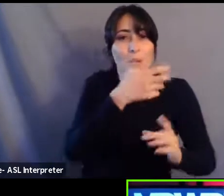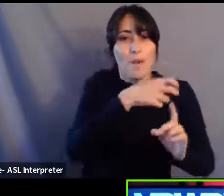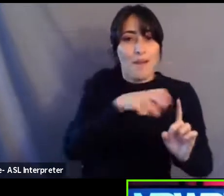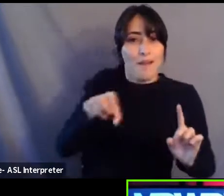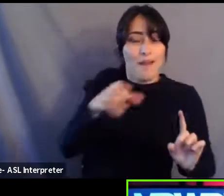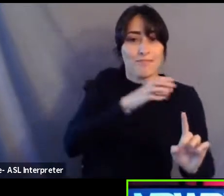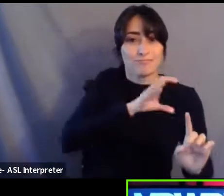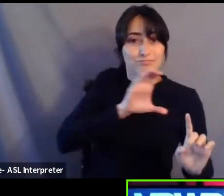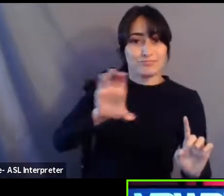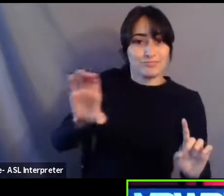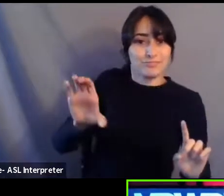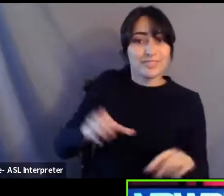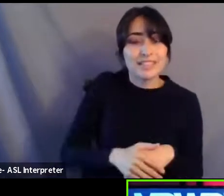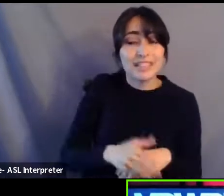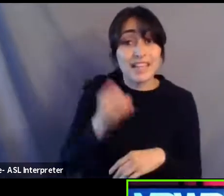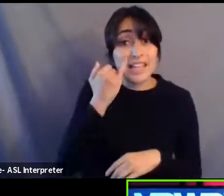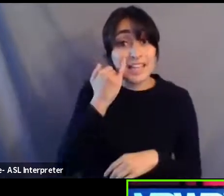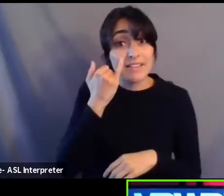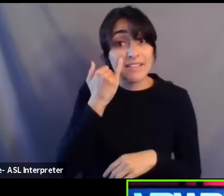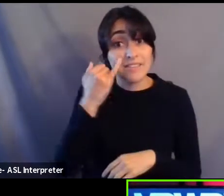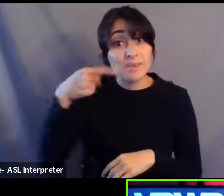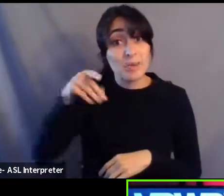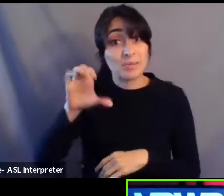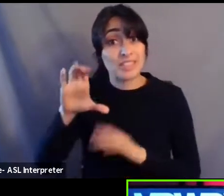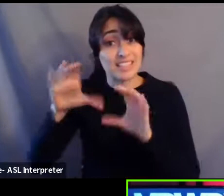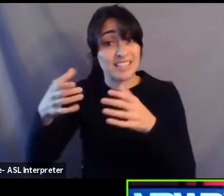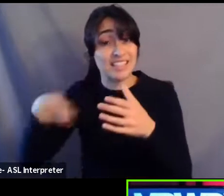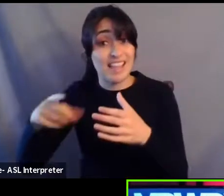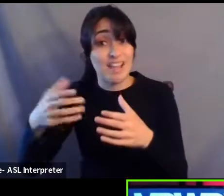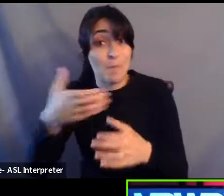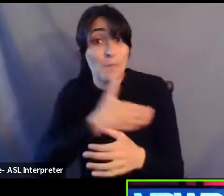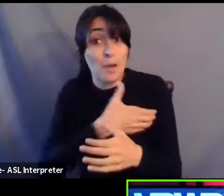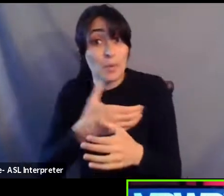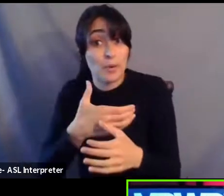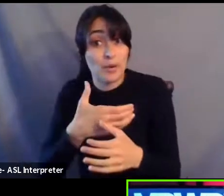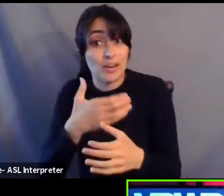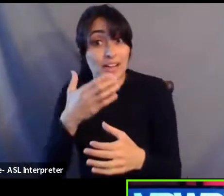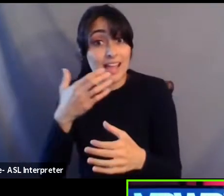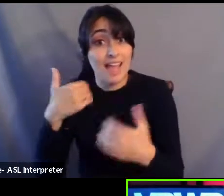have in this country now was only because it was allowed for them to have it by White people.